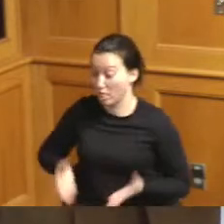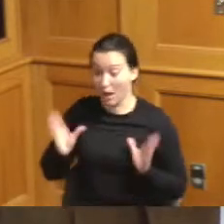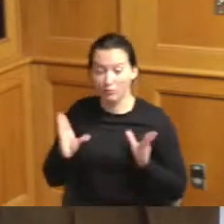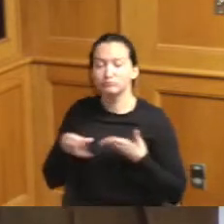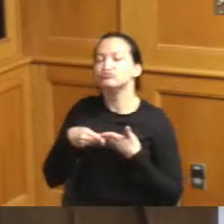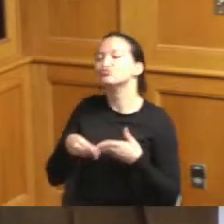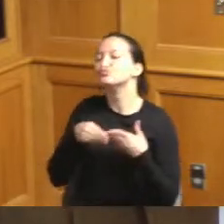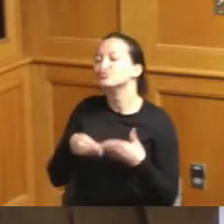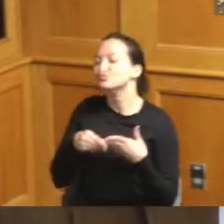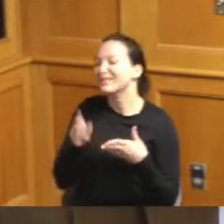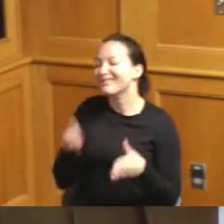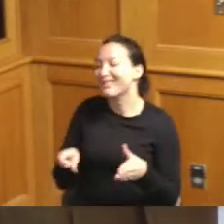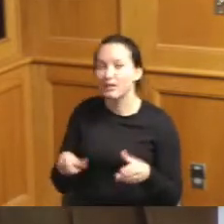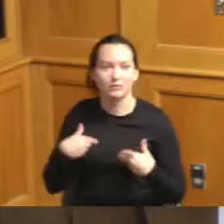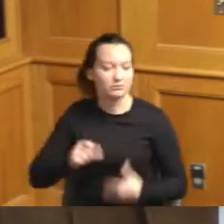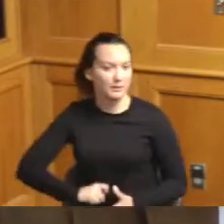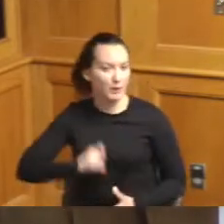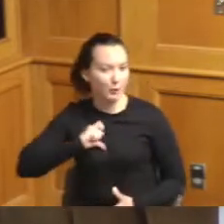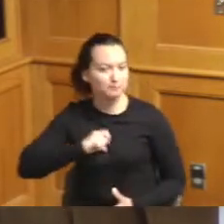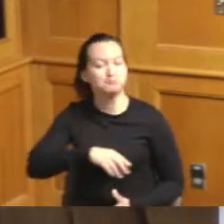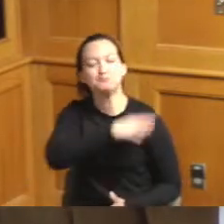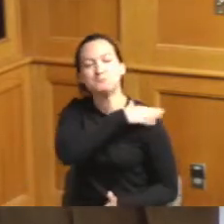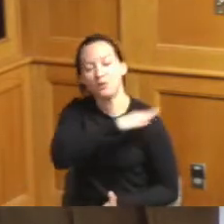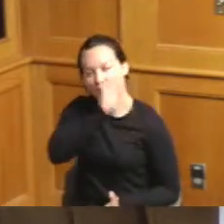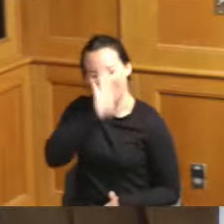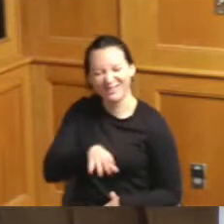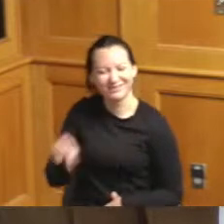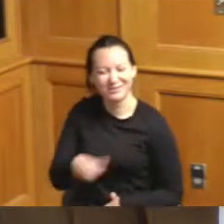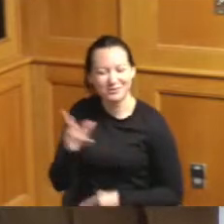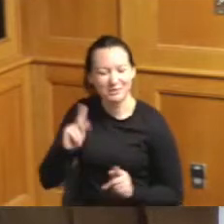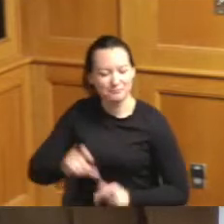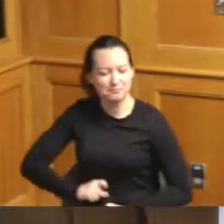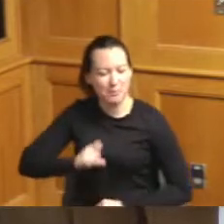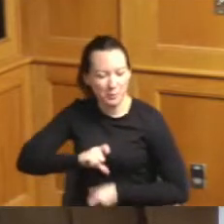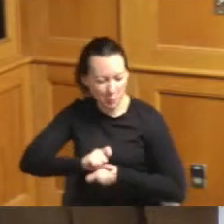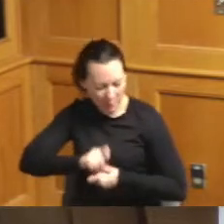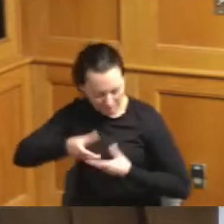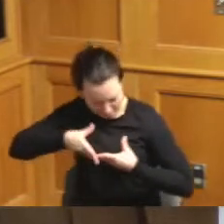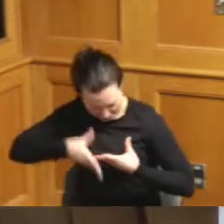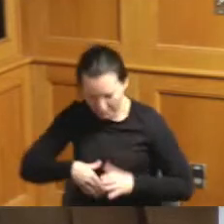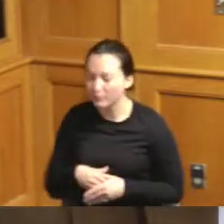flexibility which I'm very proud of I know others are proud of that work as well but specific to